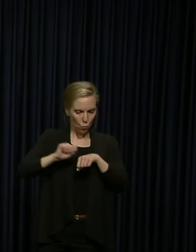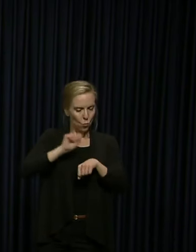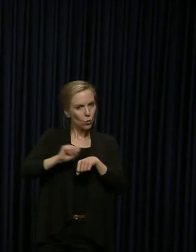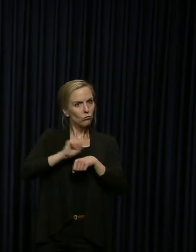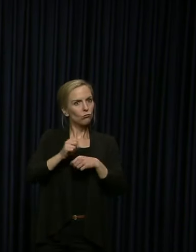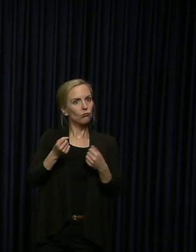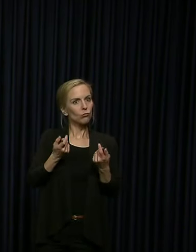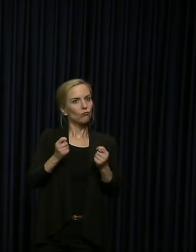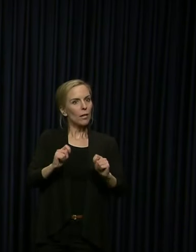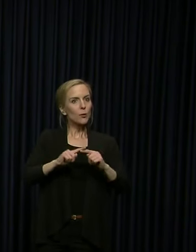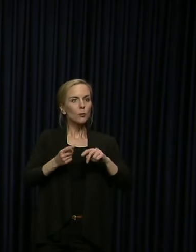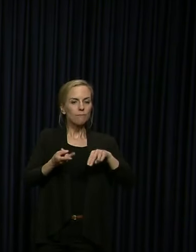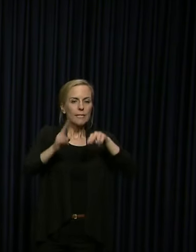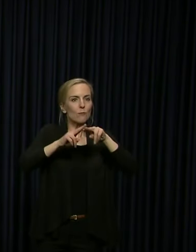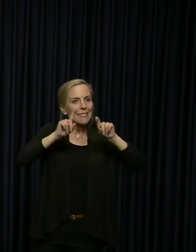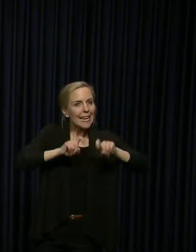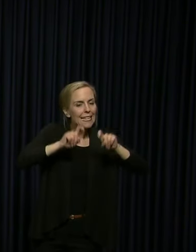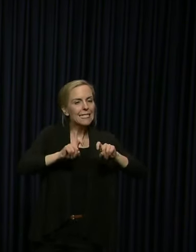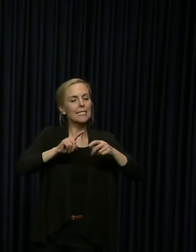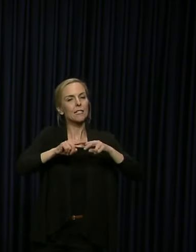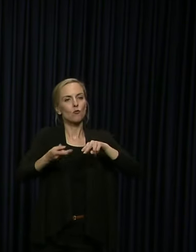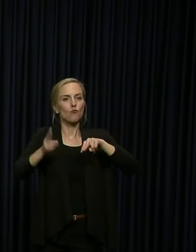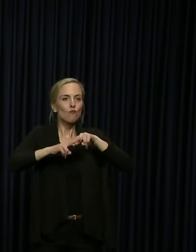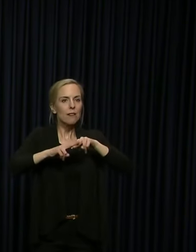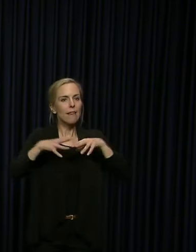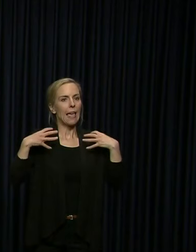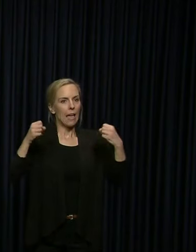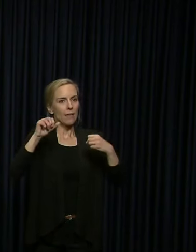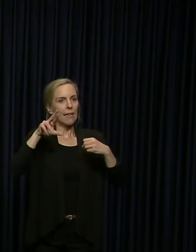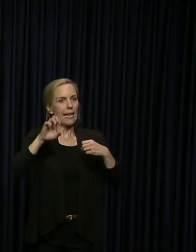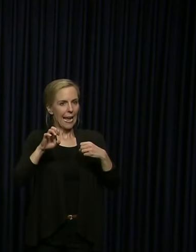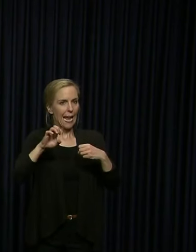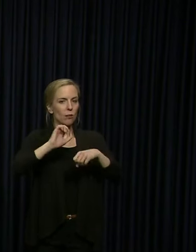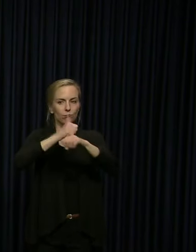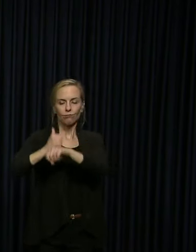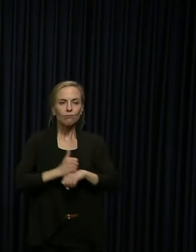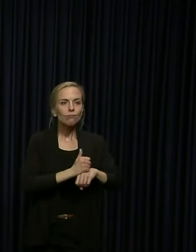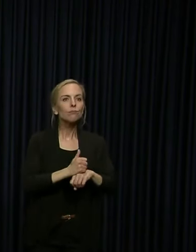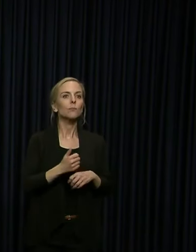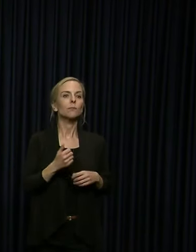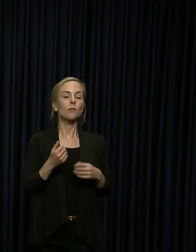SO APPARENTLY FROM SOME THAT